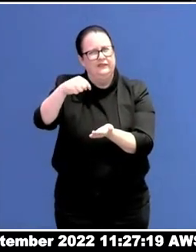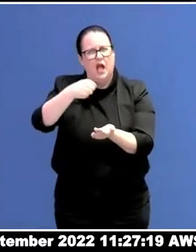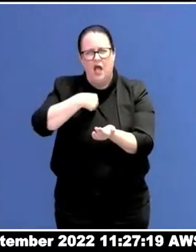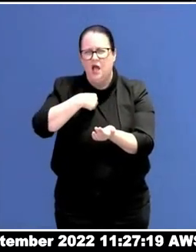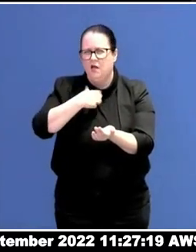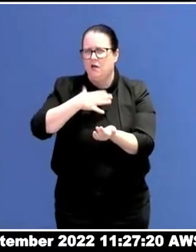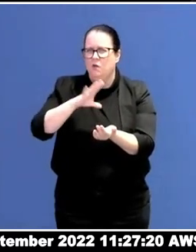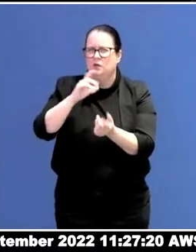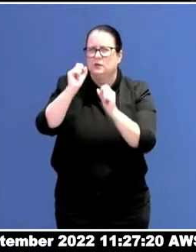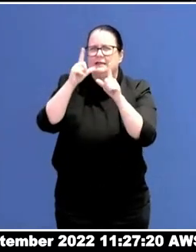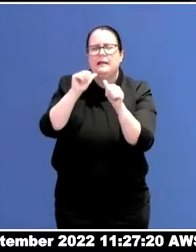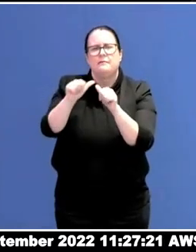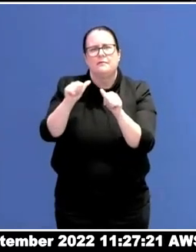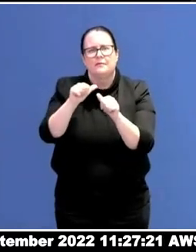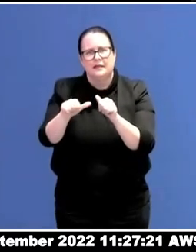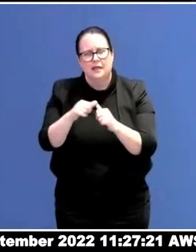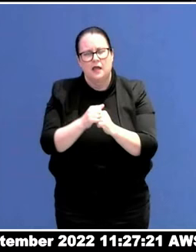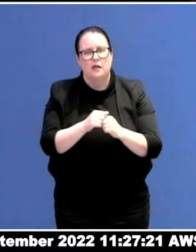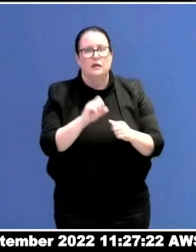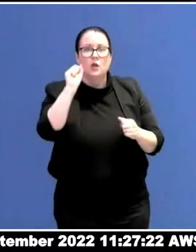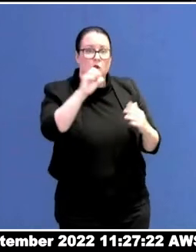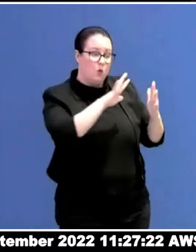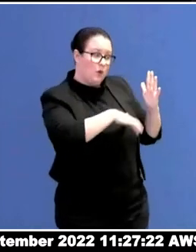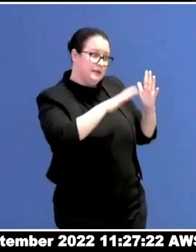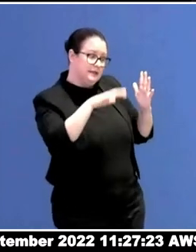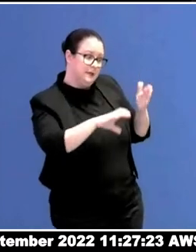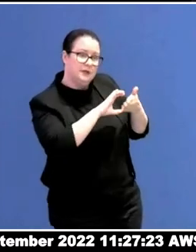And the first one you refer to at paragraph 40 of your statement, about touch.